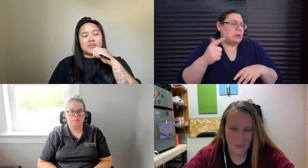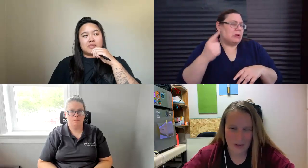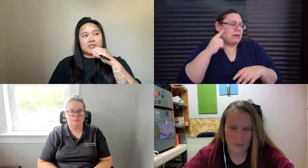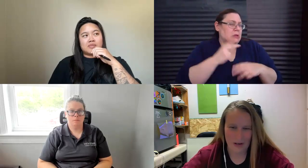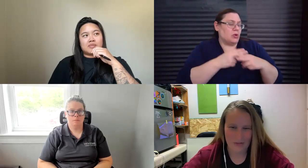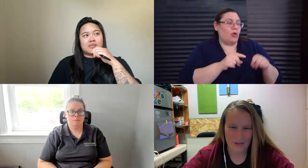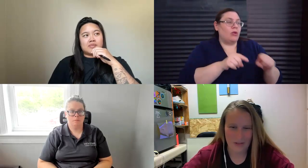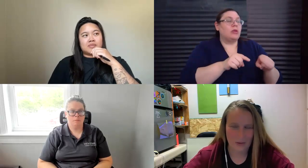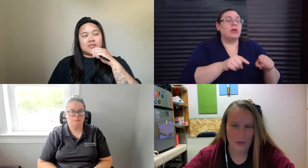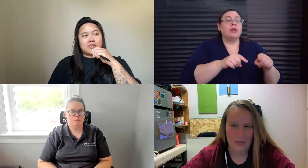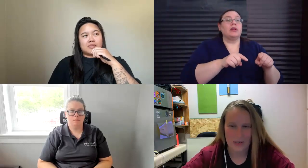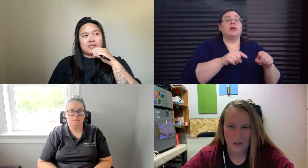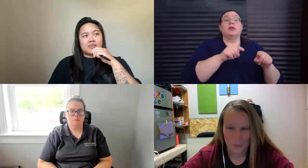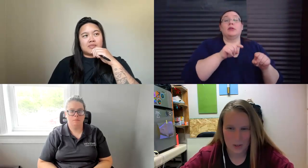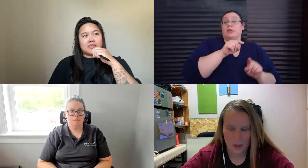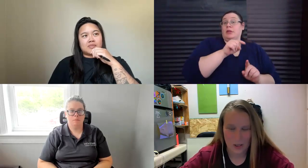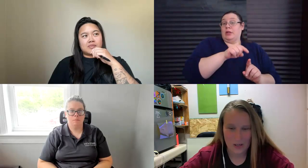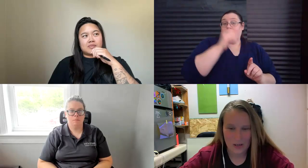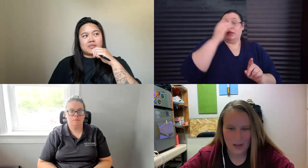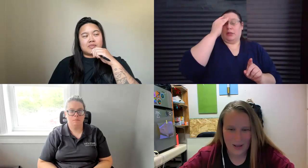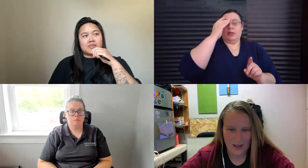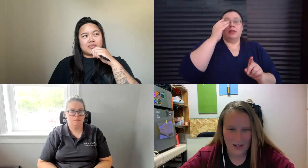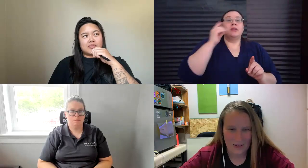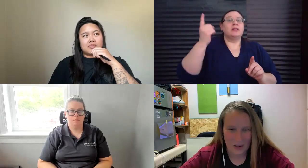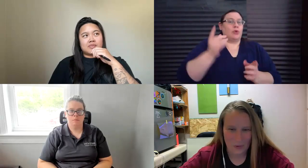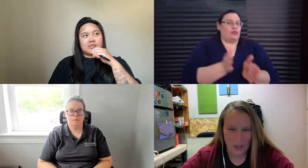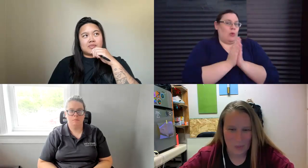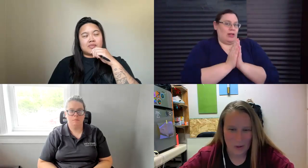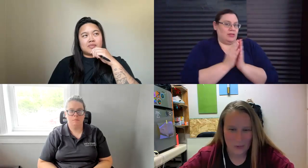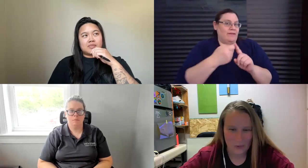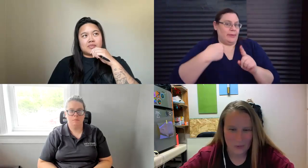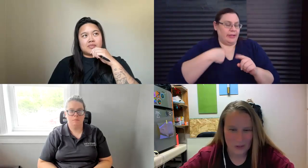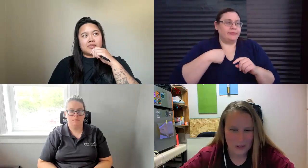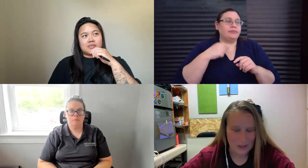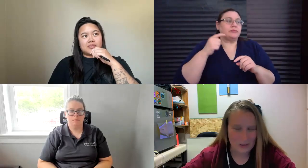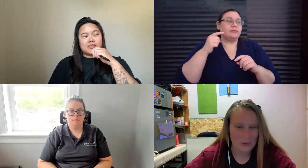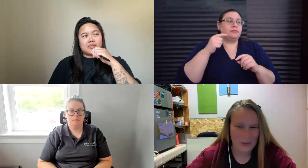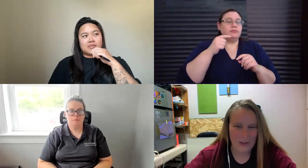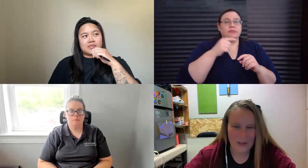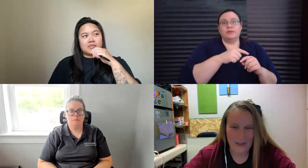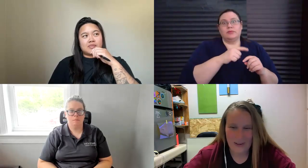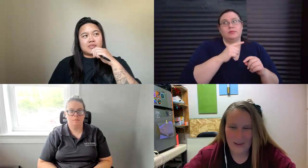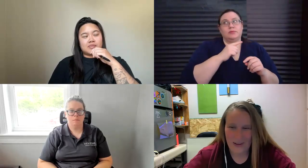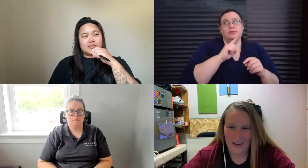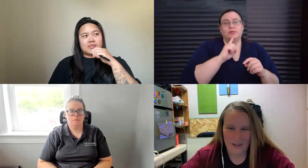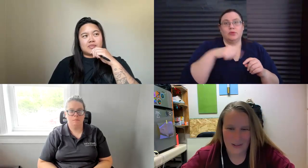The bottom left was a commission. And that one came out really cute.